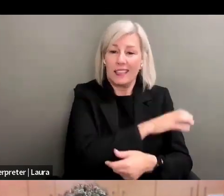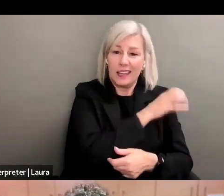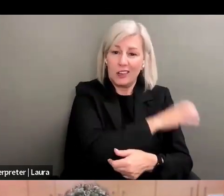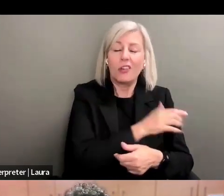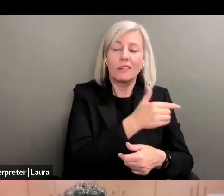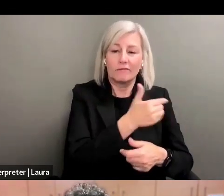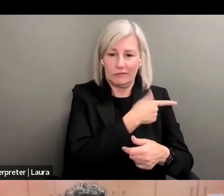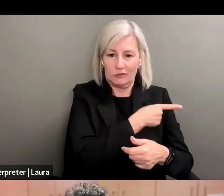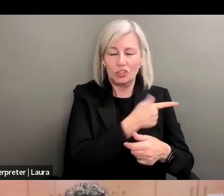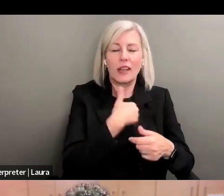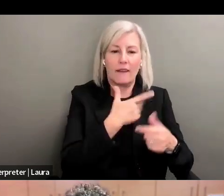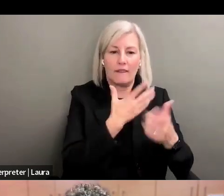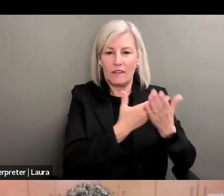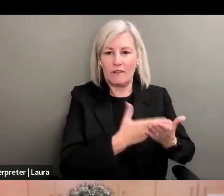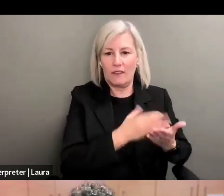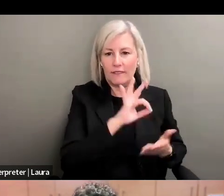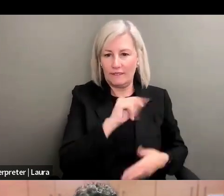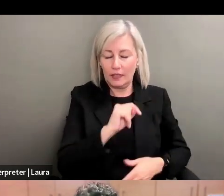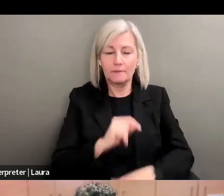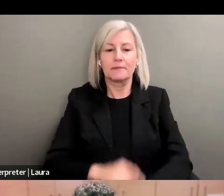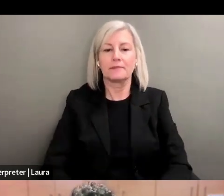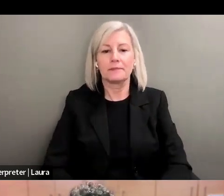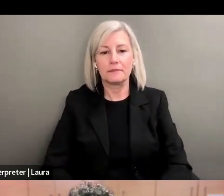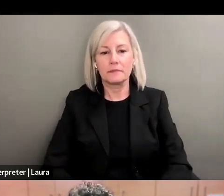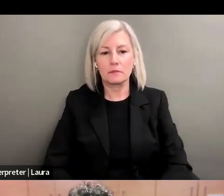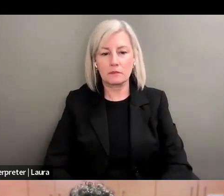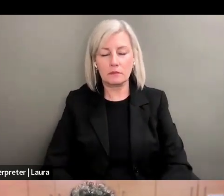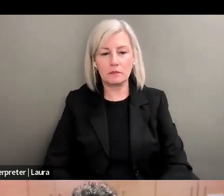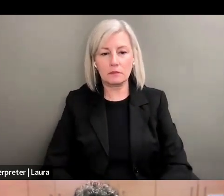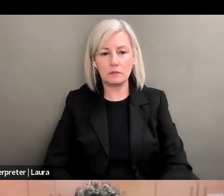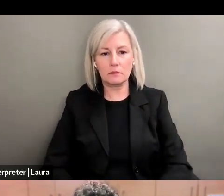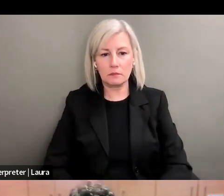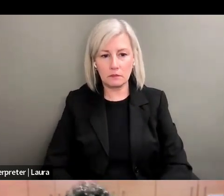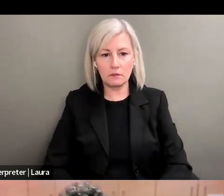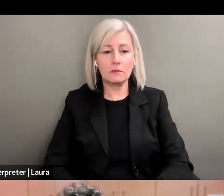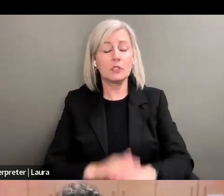to involvement of the school. So, we have verification and then we have